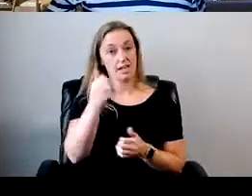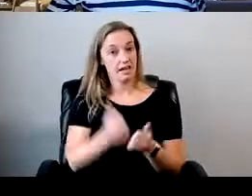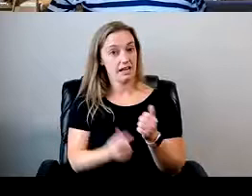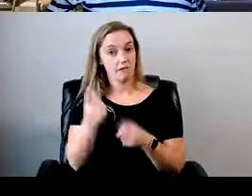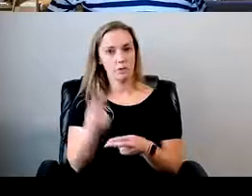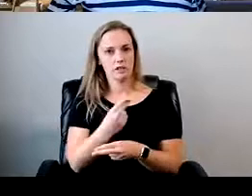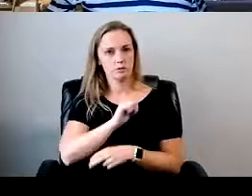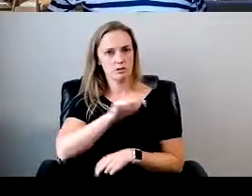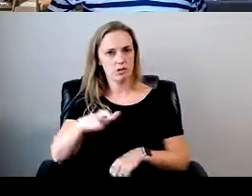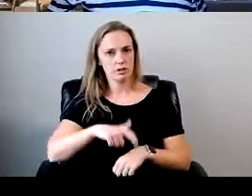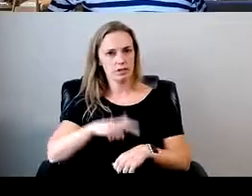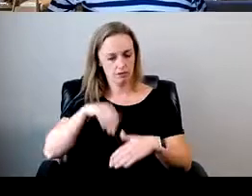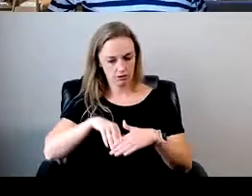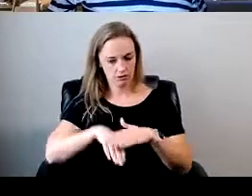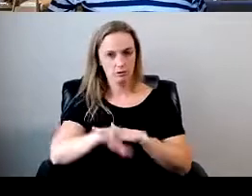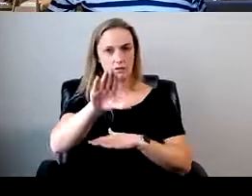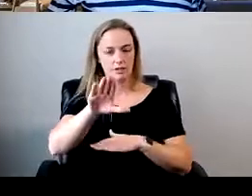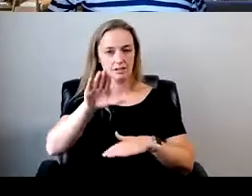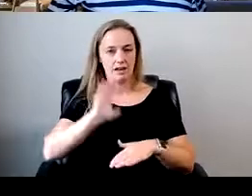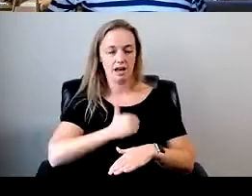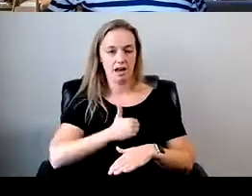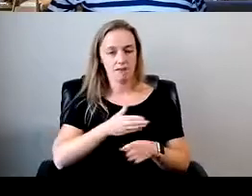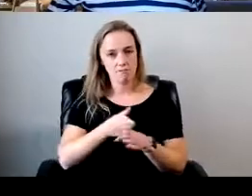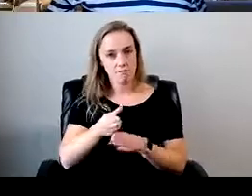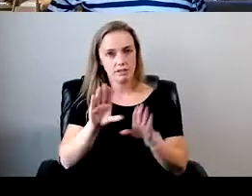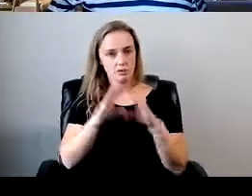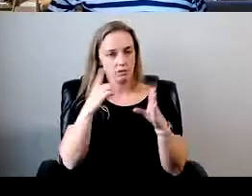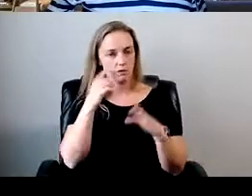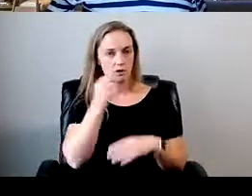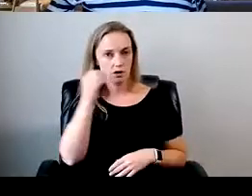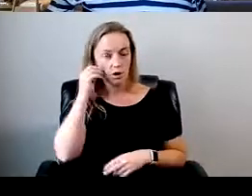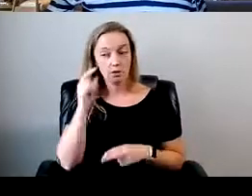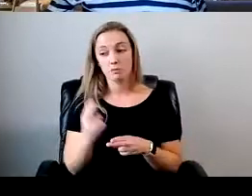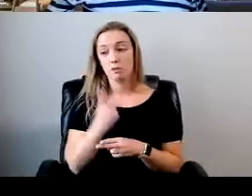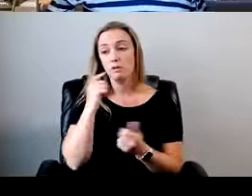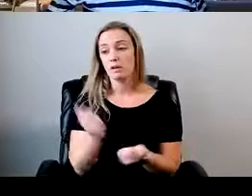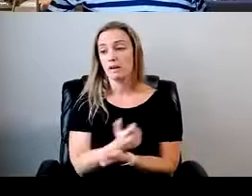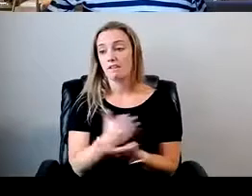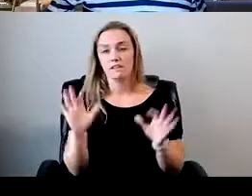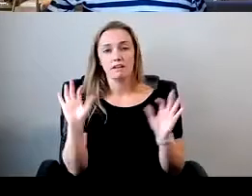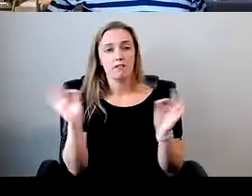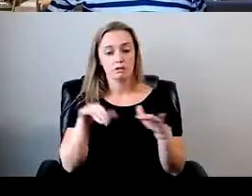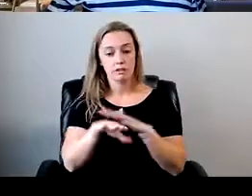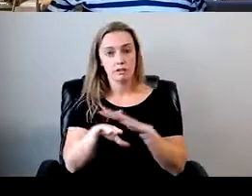to access the main door to our home. We use it for everything. We bring furniture in and out that door. We bring groceries in and out that door.